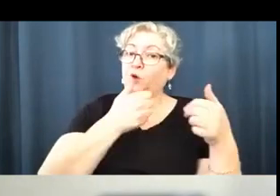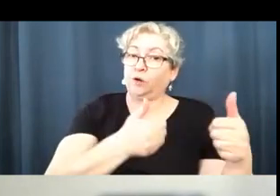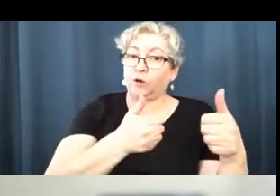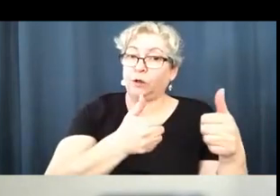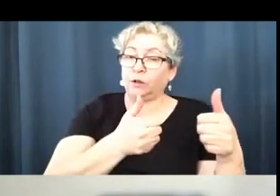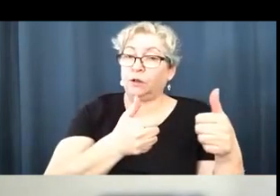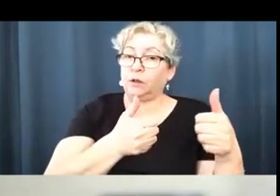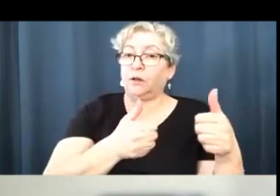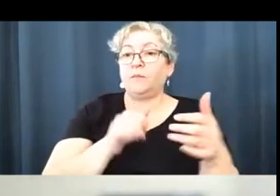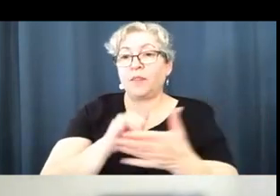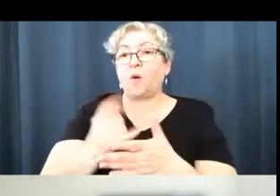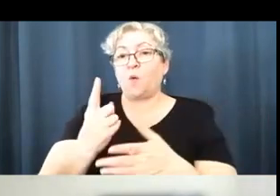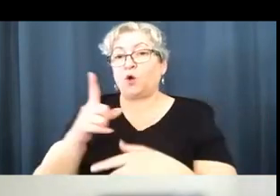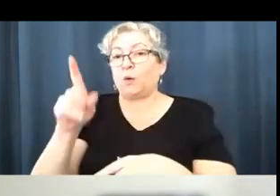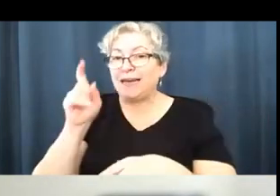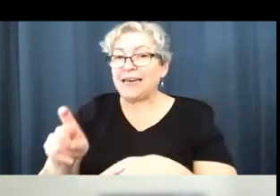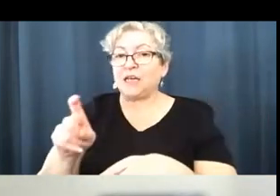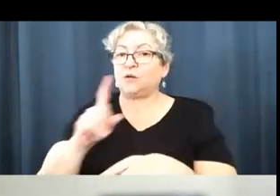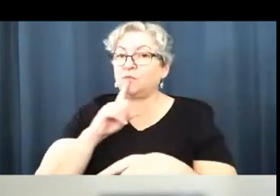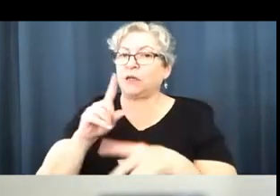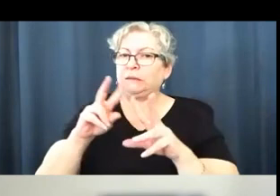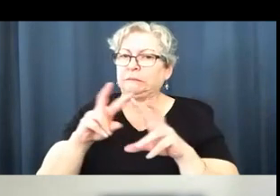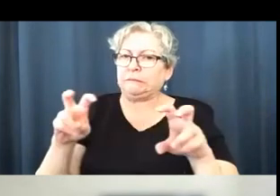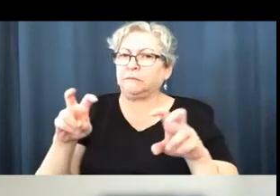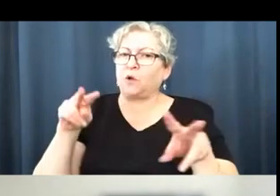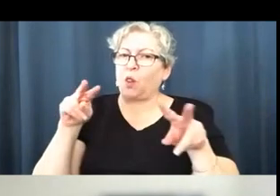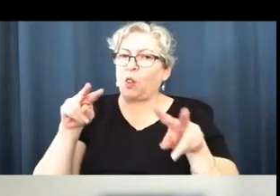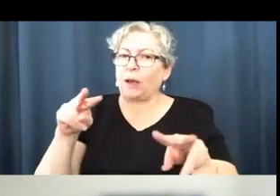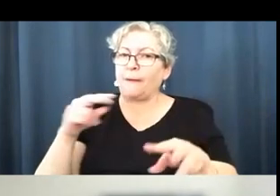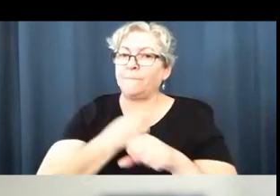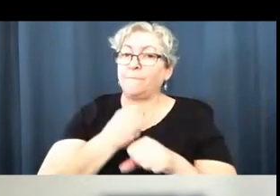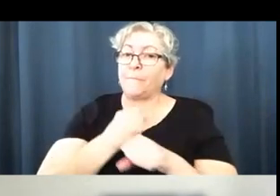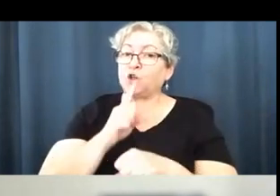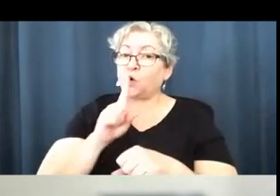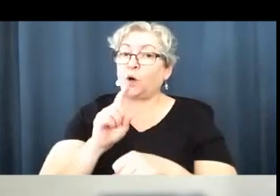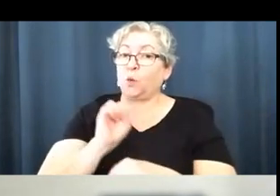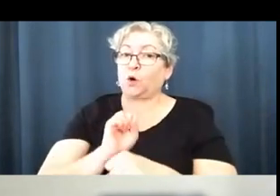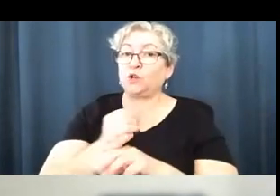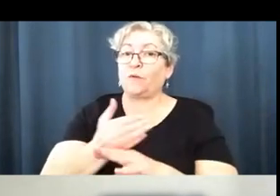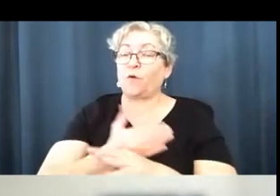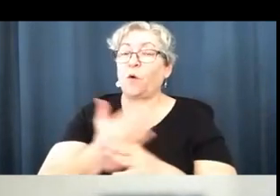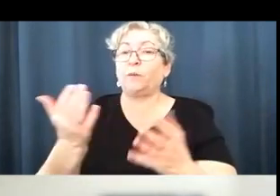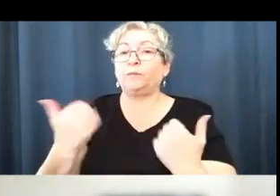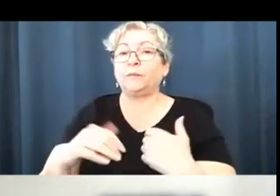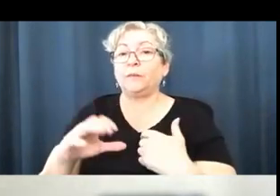but that's one that you really need to take a good look at to make sure that it works before you get started. Carousels, carousels are those. Whoa, carousels.